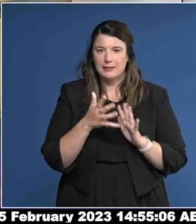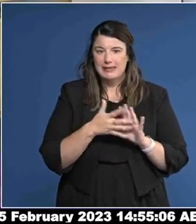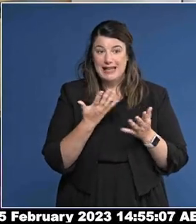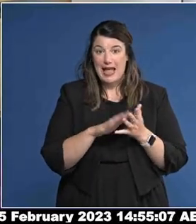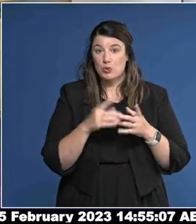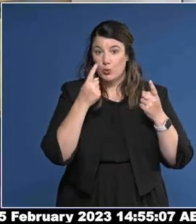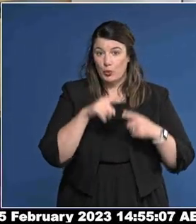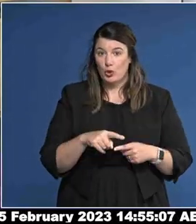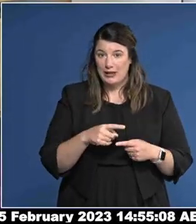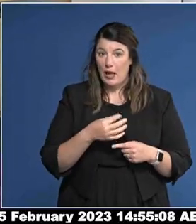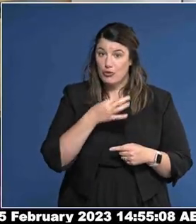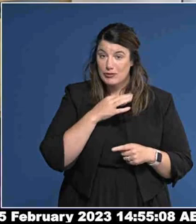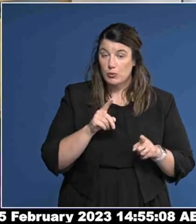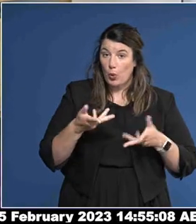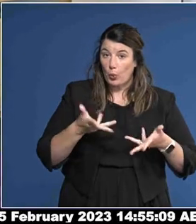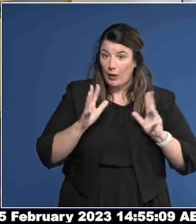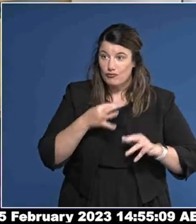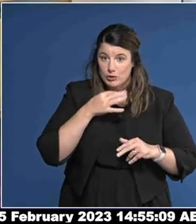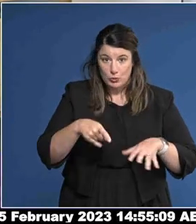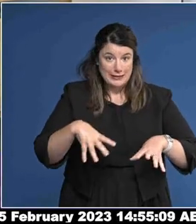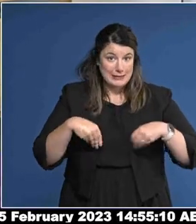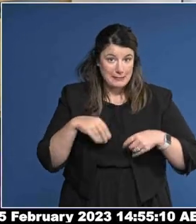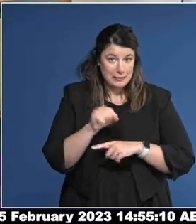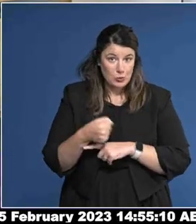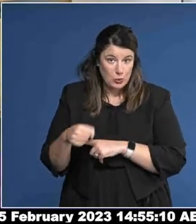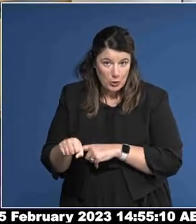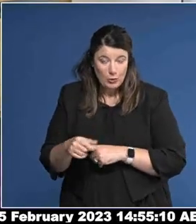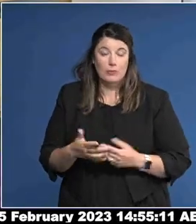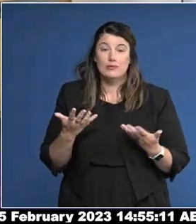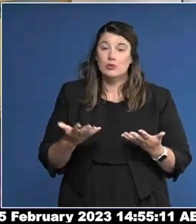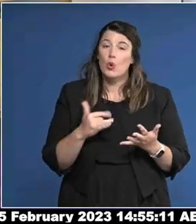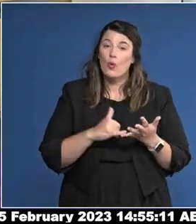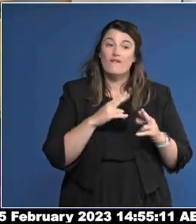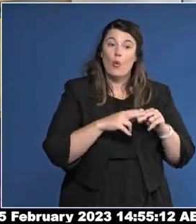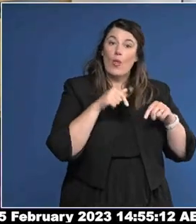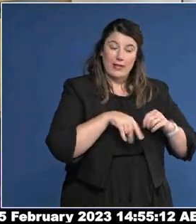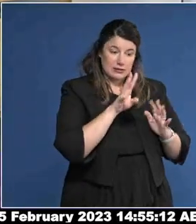How would this risk appetite statement work in the scenarios that we are exploring of